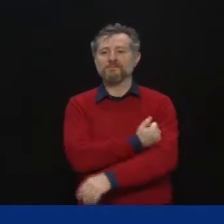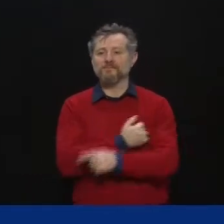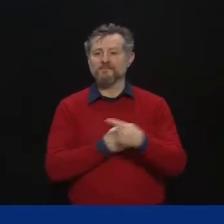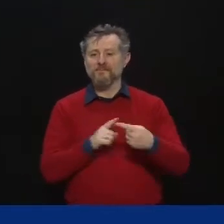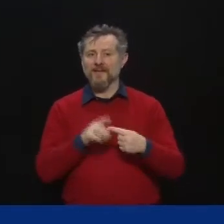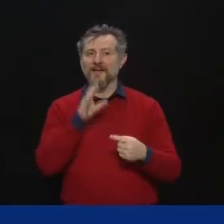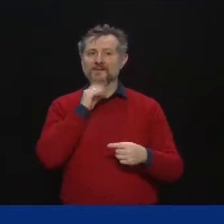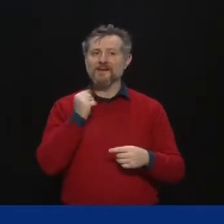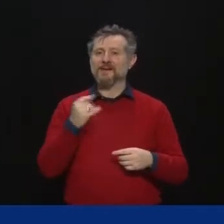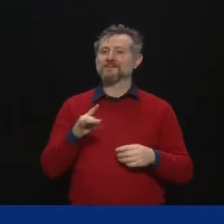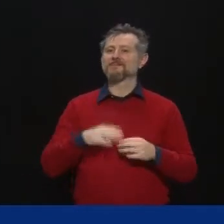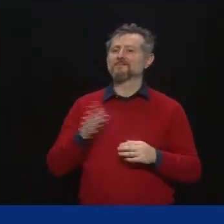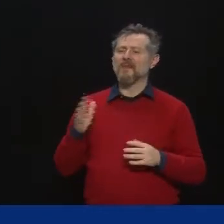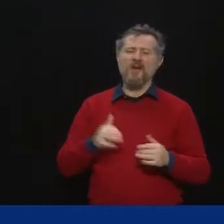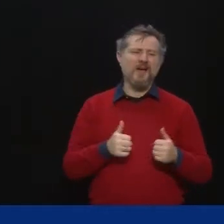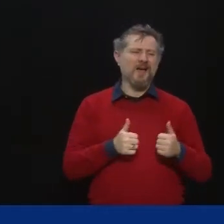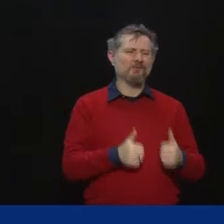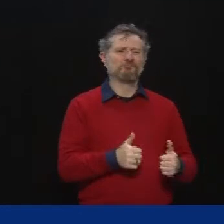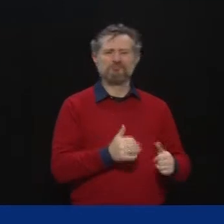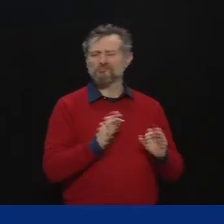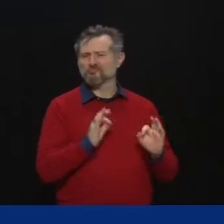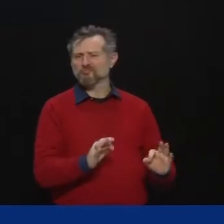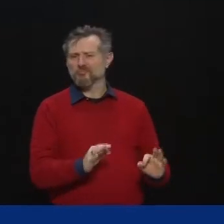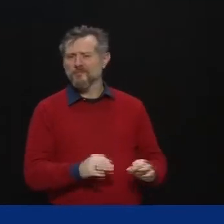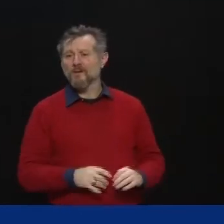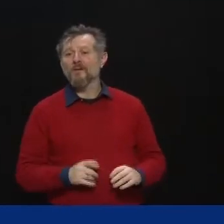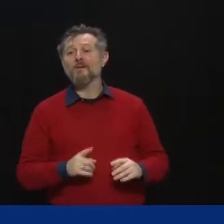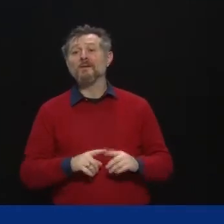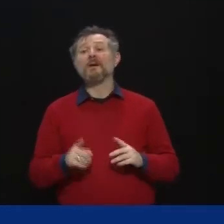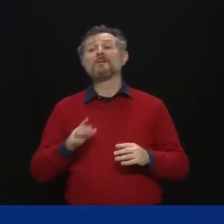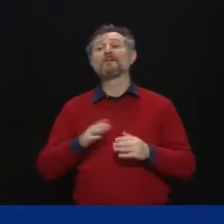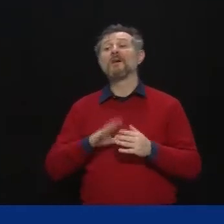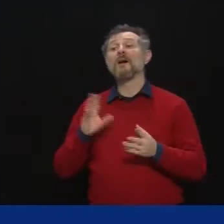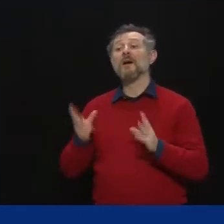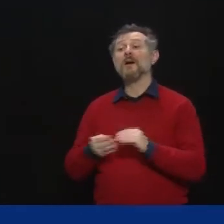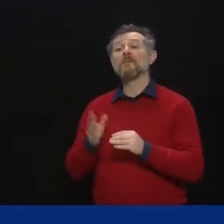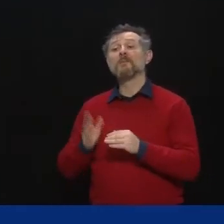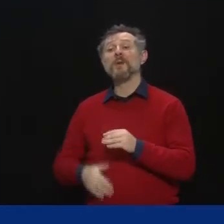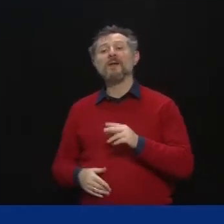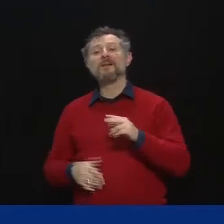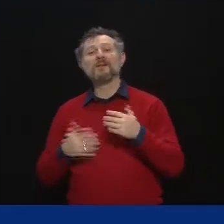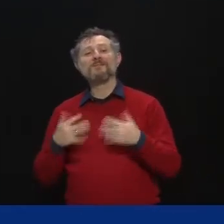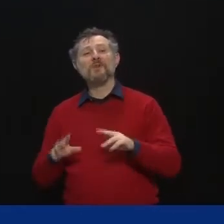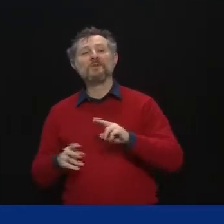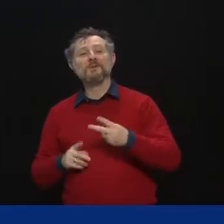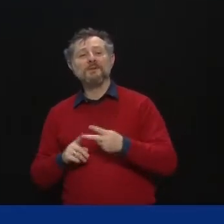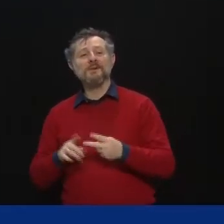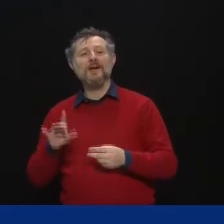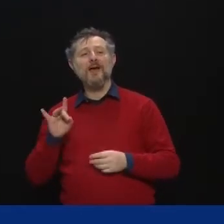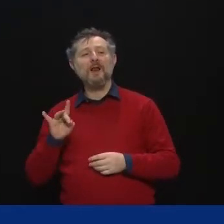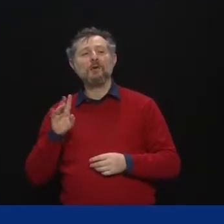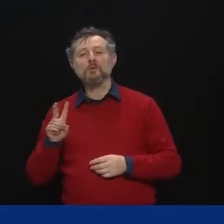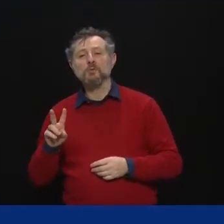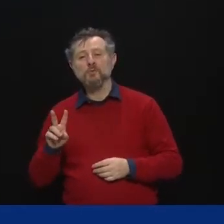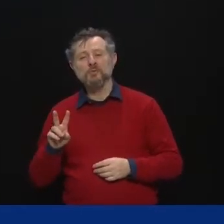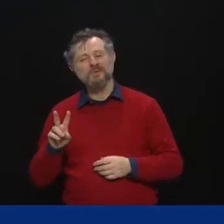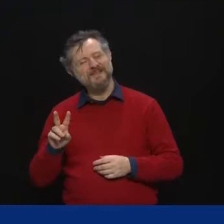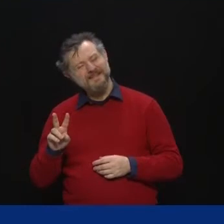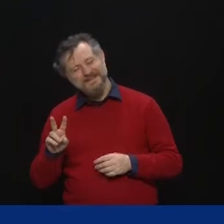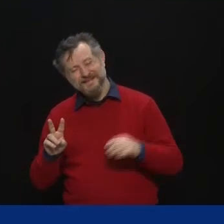SO THAT'S AN ENORMOUS JUMP. WE'LL BE HITTING 95% OF PEOPLE WITH AT LEAST ONE DOSE. THAT IS INCREDIBLE.